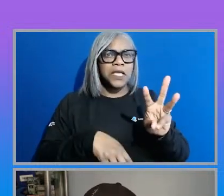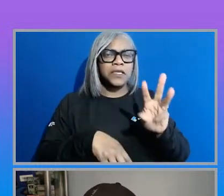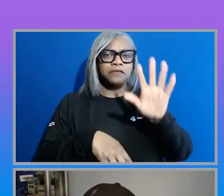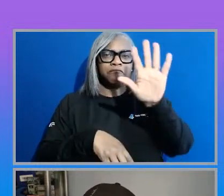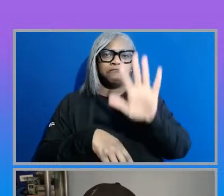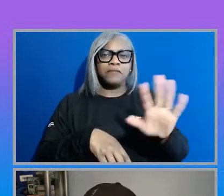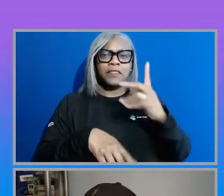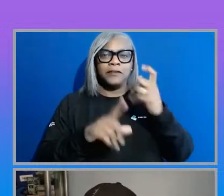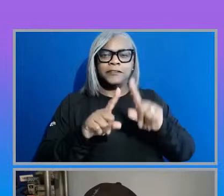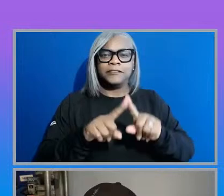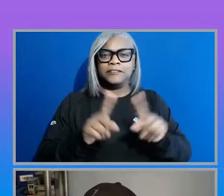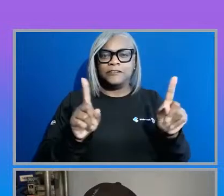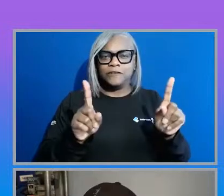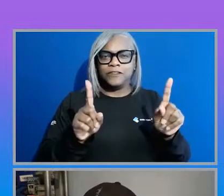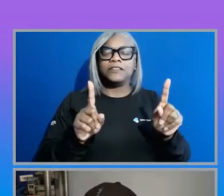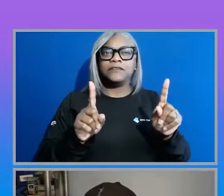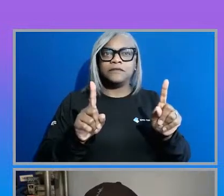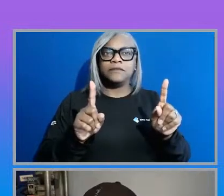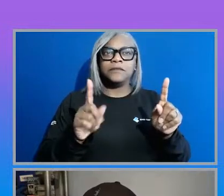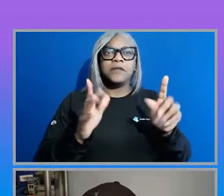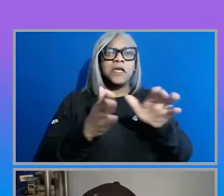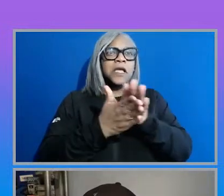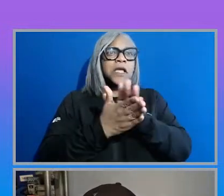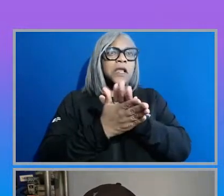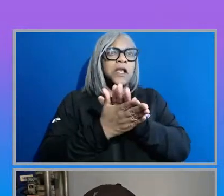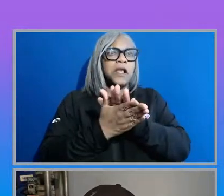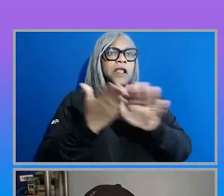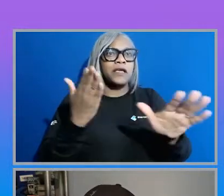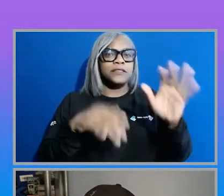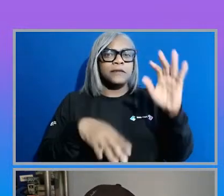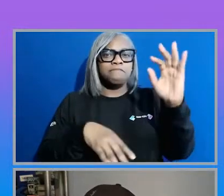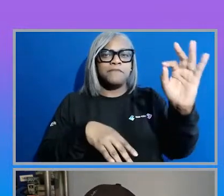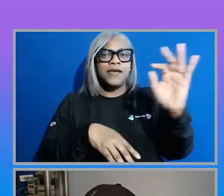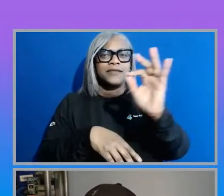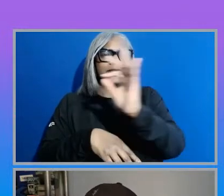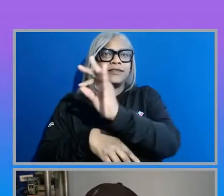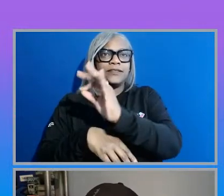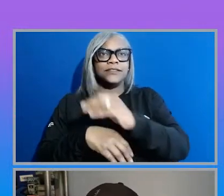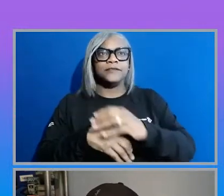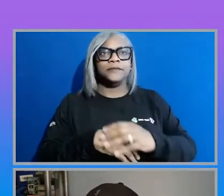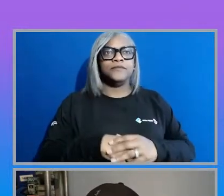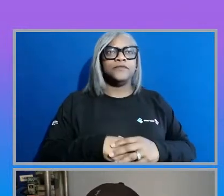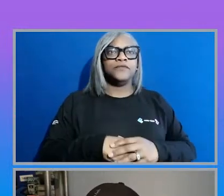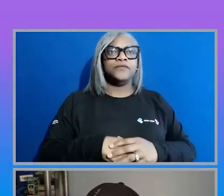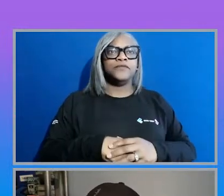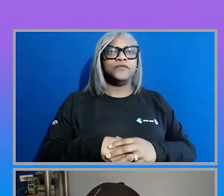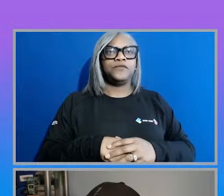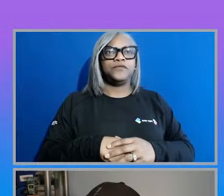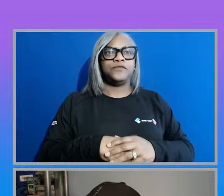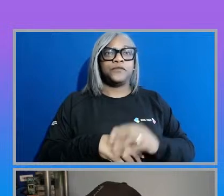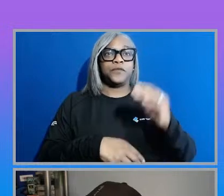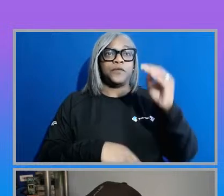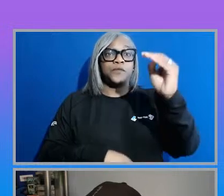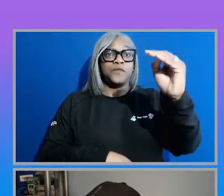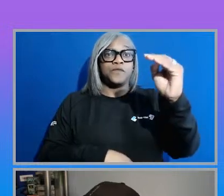this local copy. It's got nice Halloween buttons here. And what